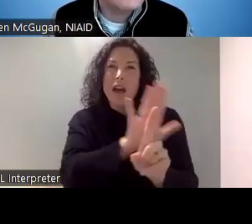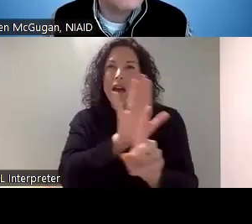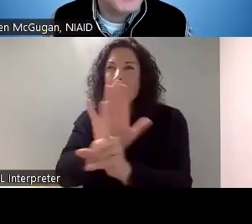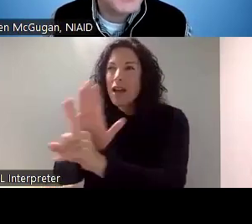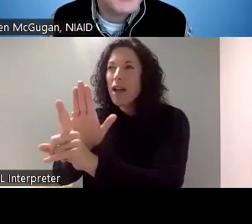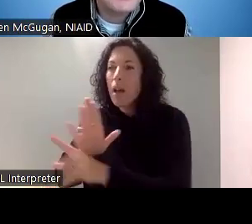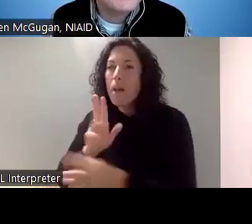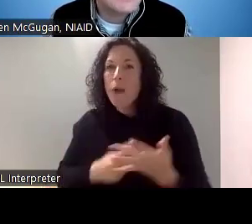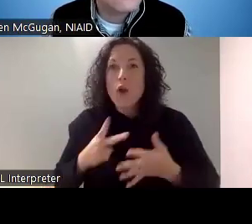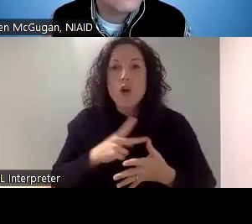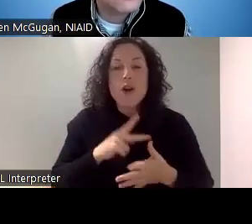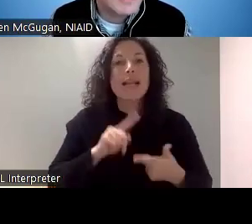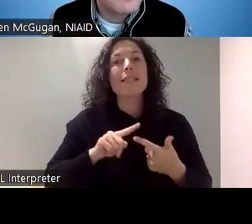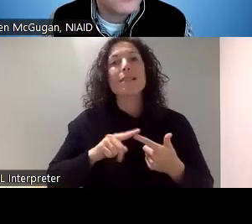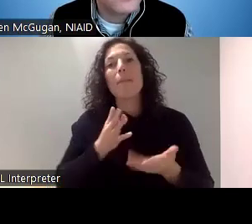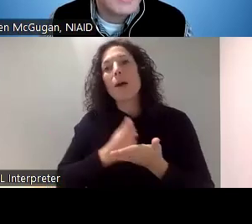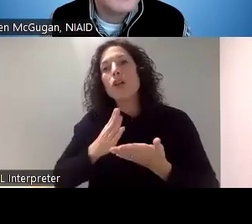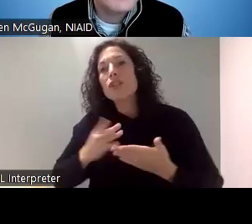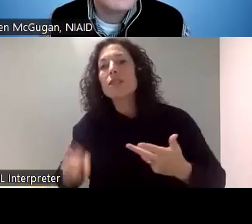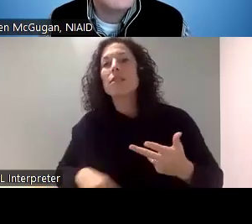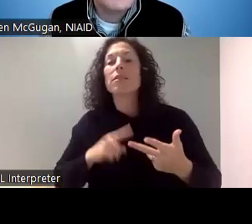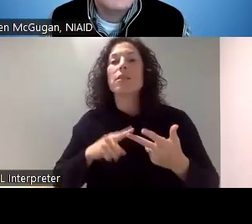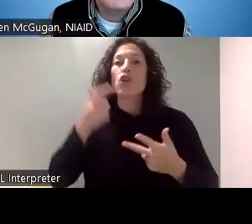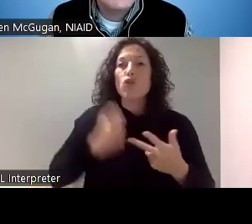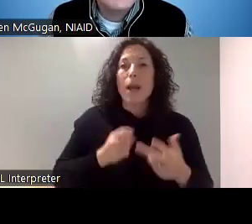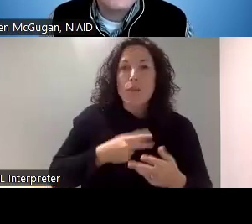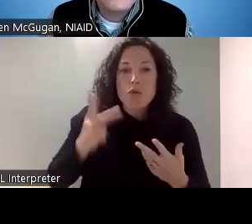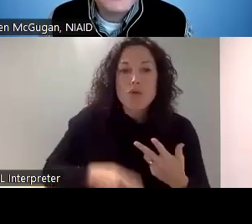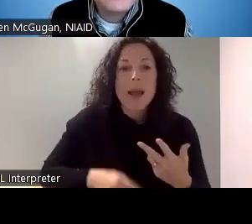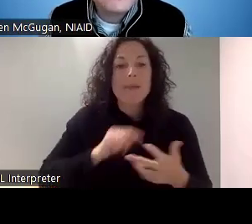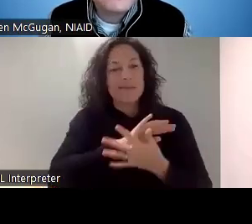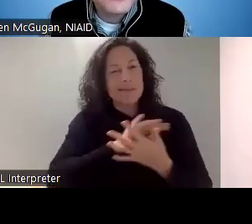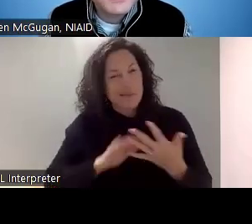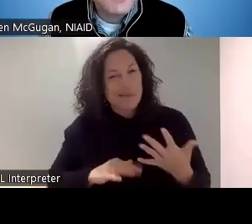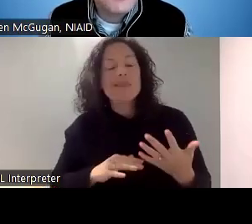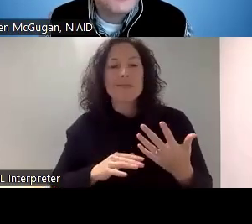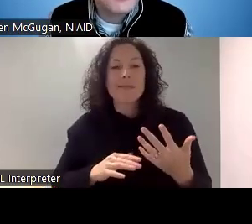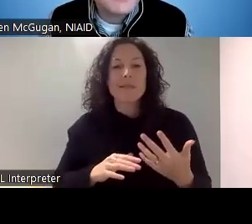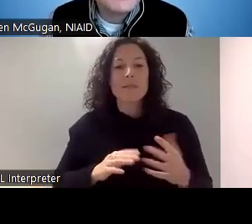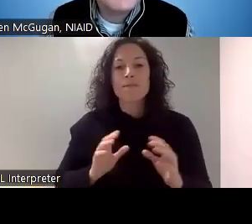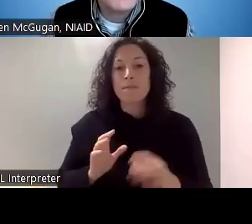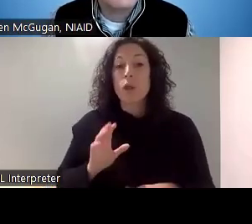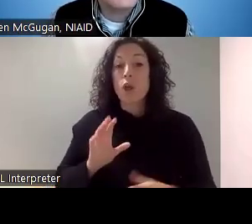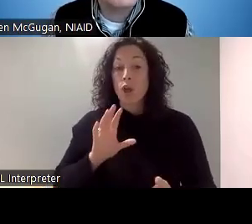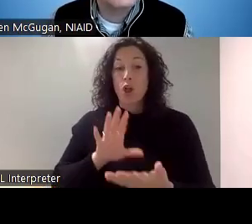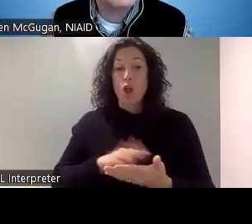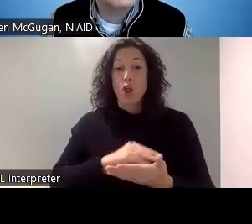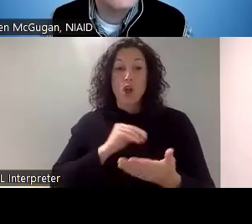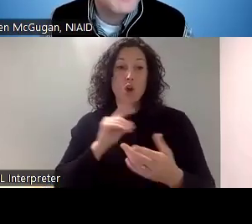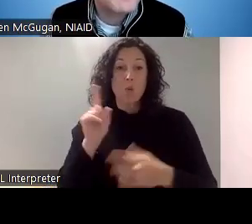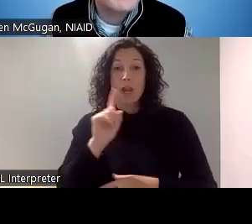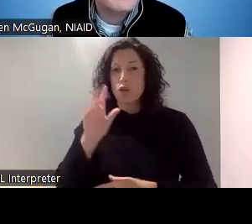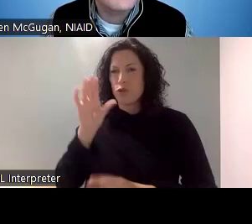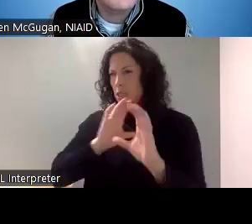their own budget and their own grant programs. Learn where to look for funding opportunities. So I've given you a few options here,